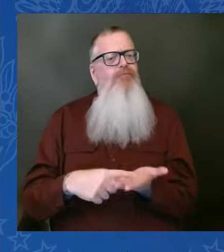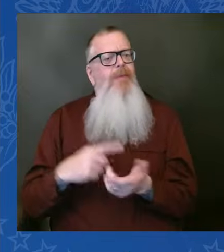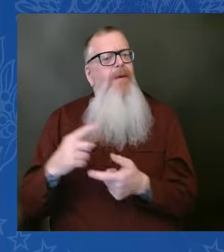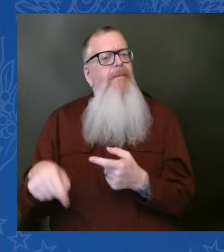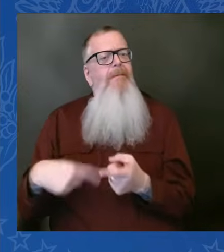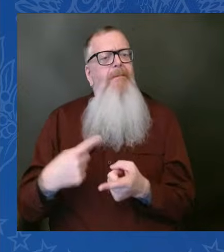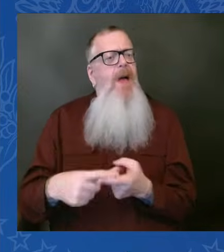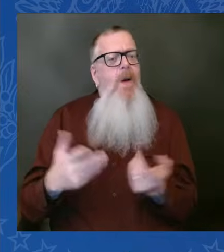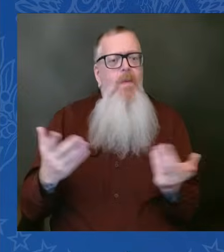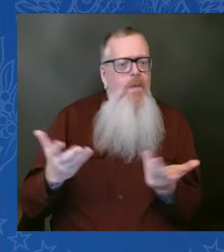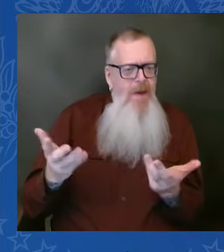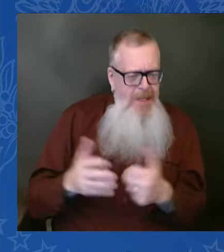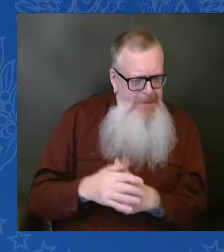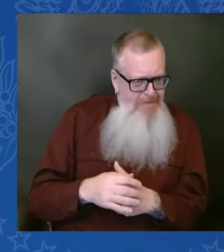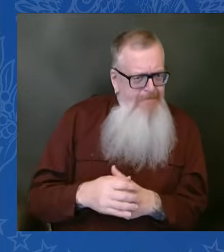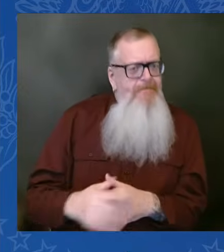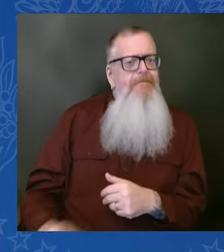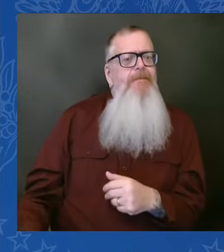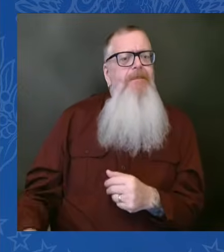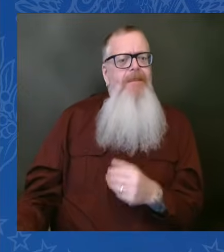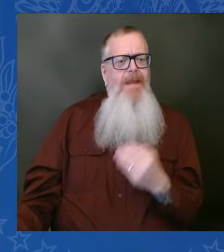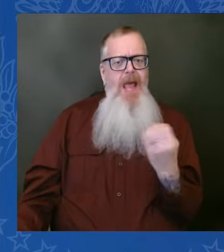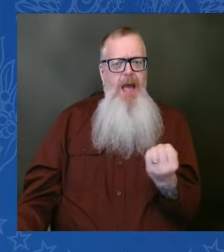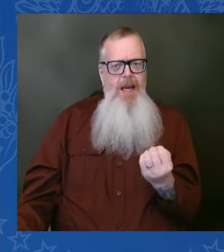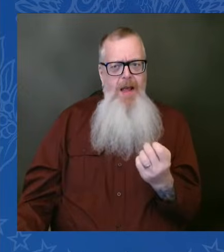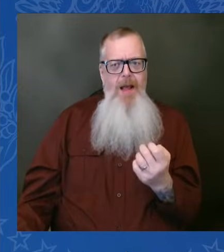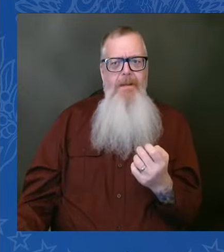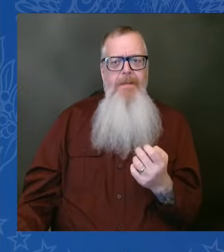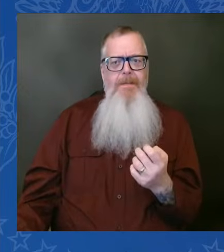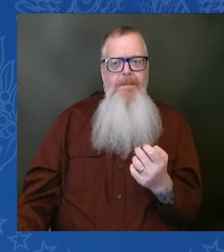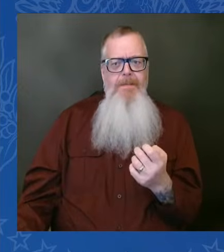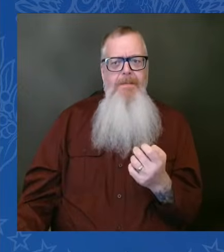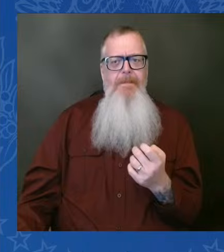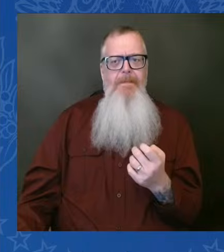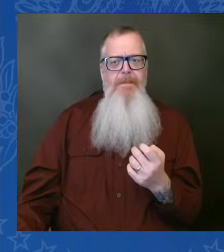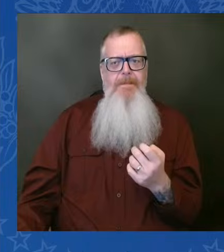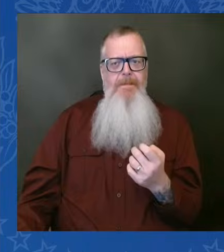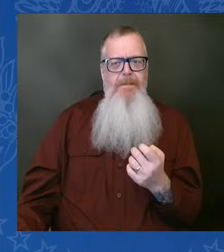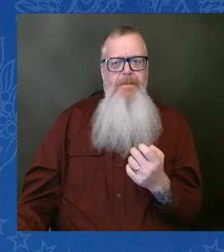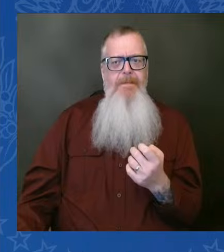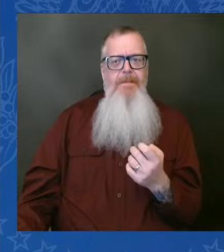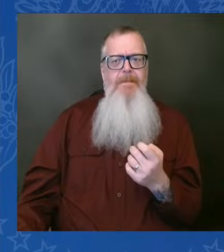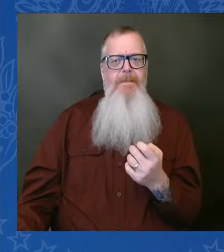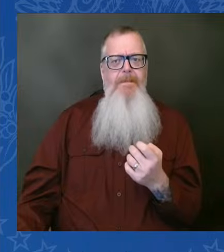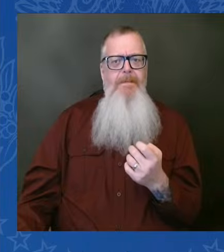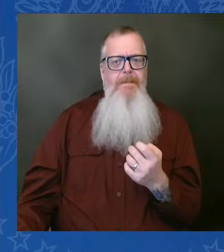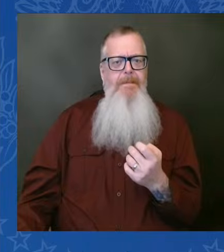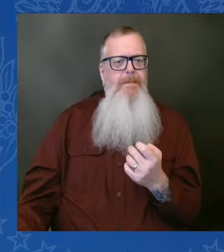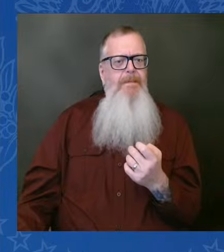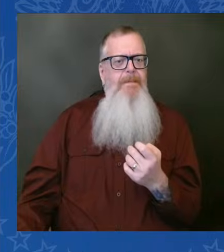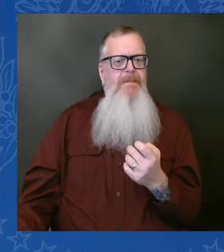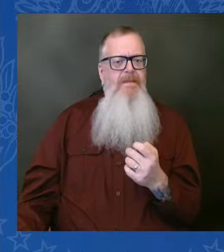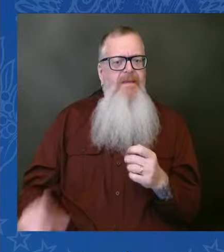by the way the -- in my view, the pandemic was handled and how we delivered immediate economic relief to those most in need.